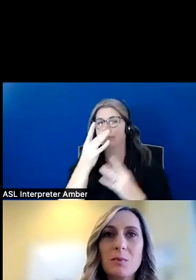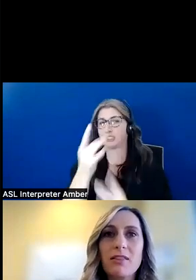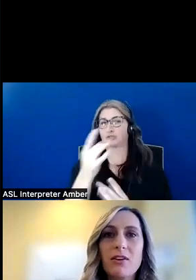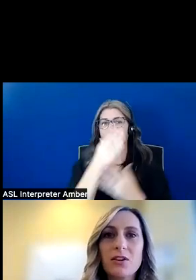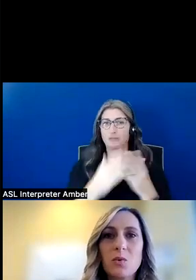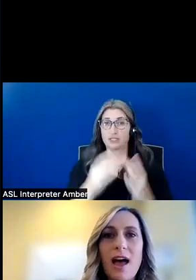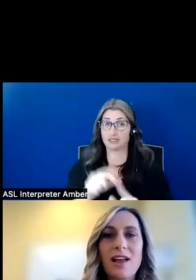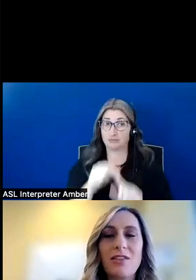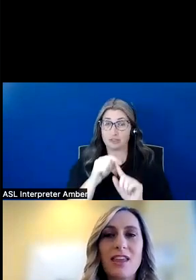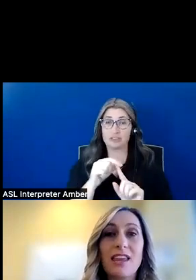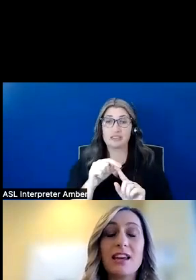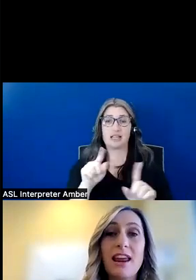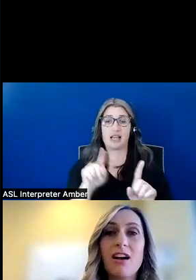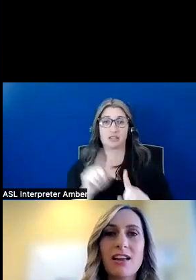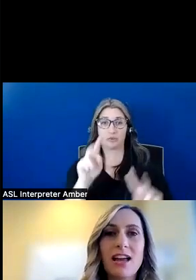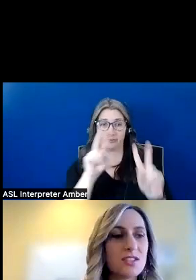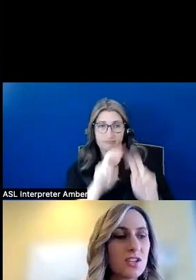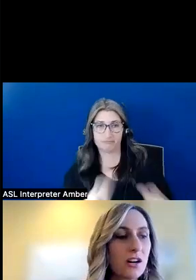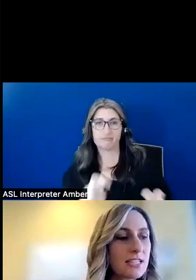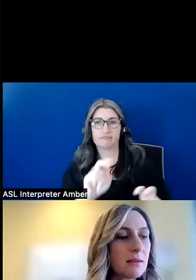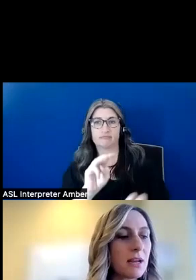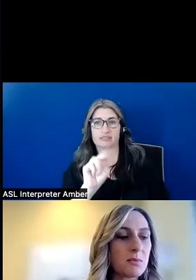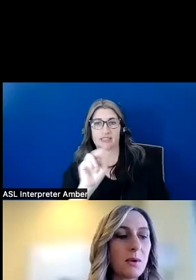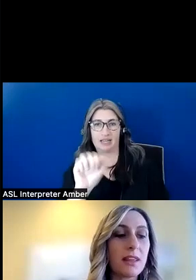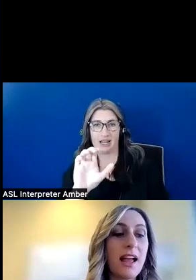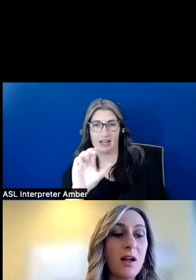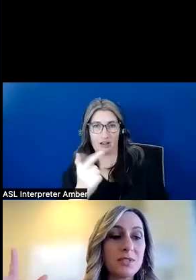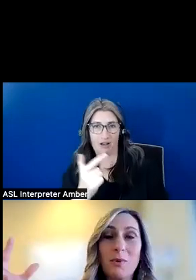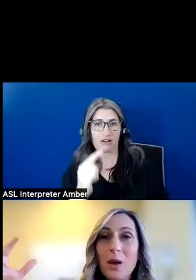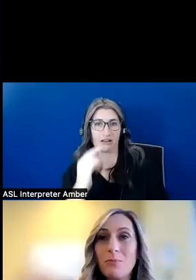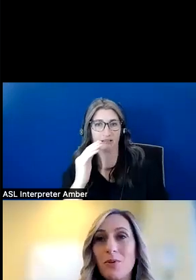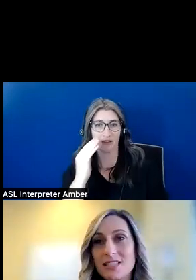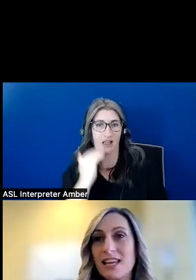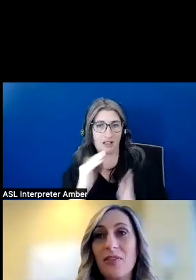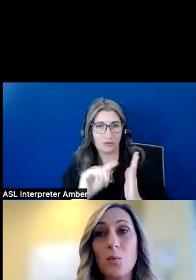as we looked at the NACOG Head Start team, and as we really helped to pull this together.